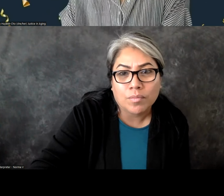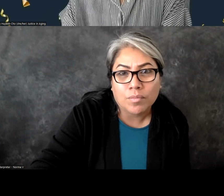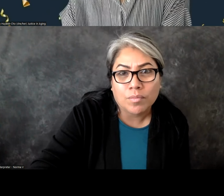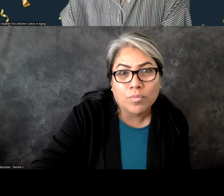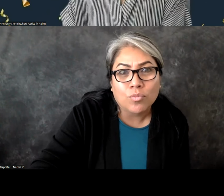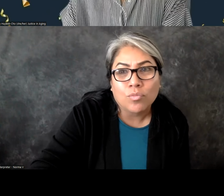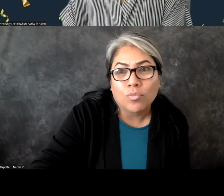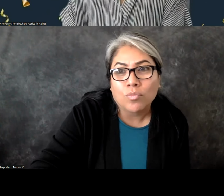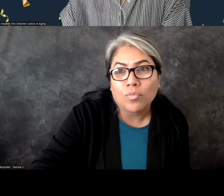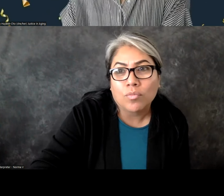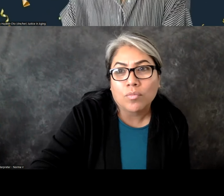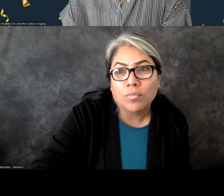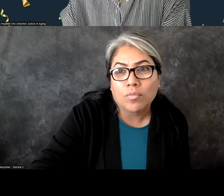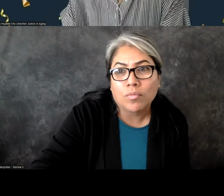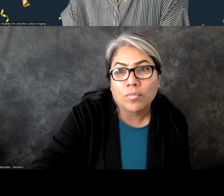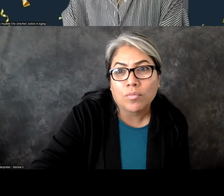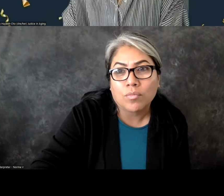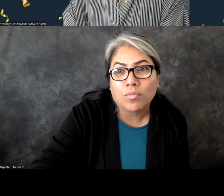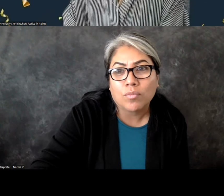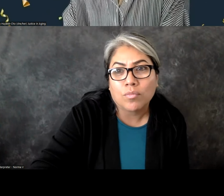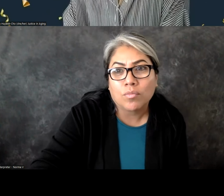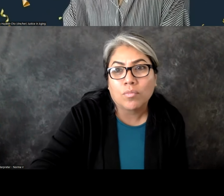calculation, we can definitely help you with that.